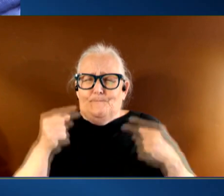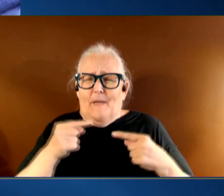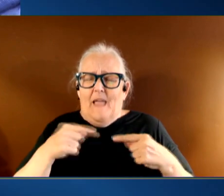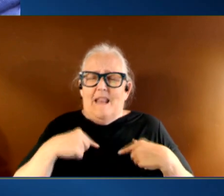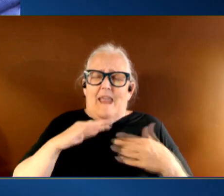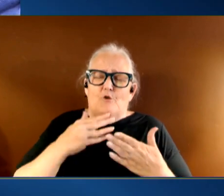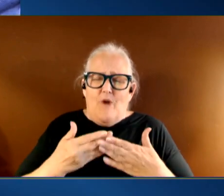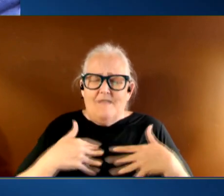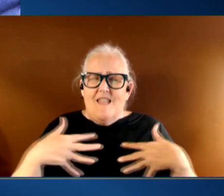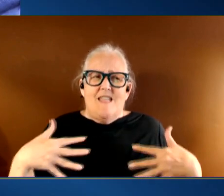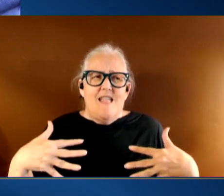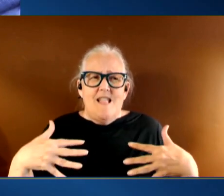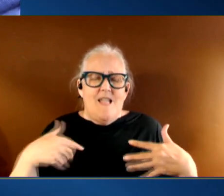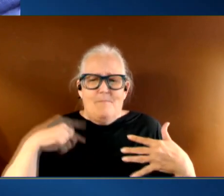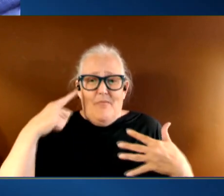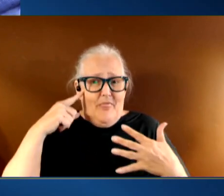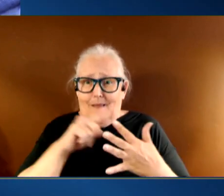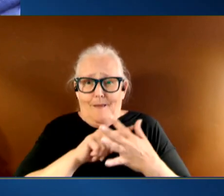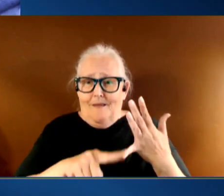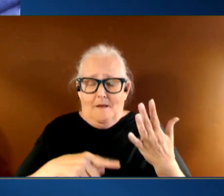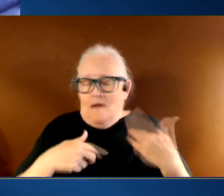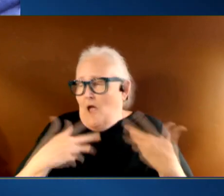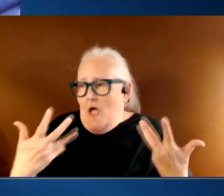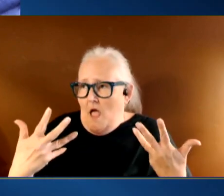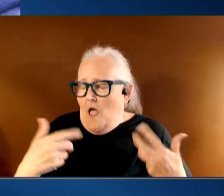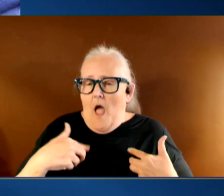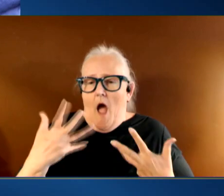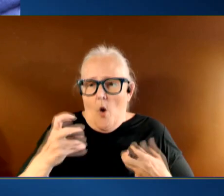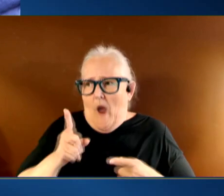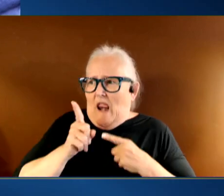five things. I'm thinking about getting me in the back, hook me up to whatever I need to be